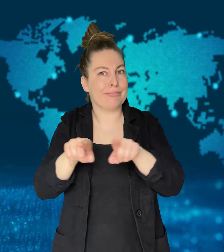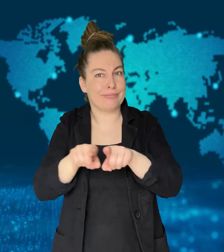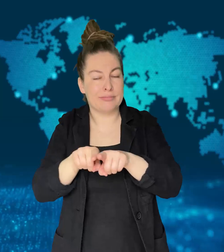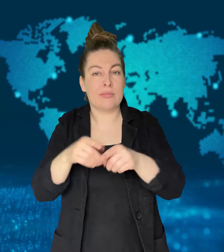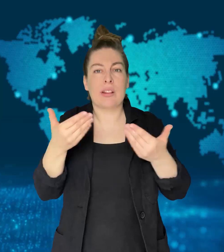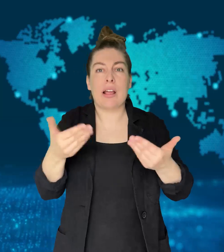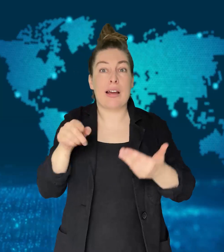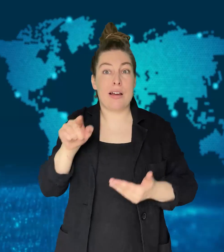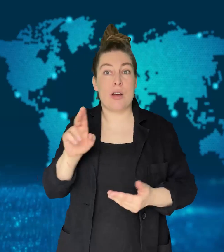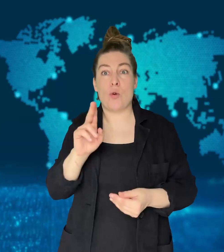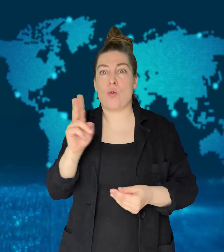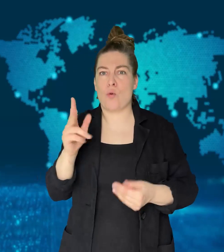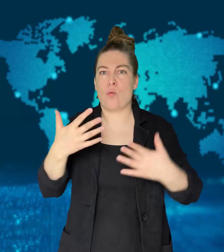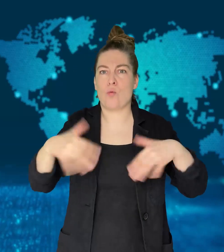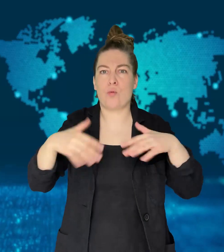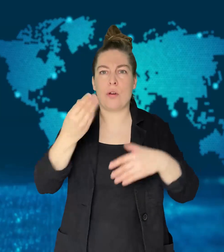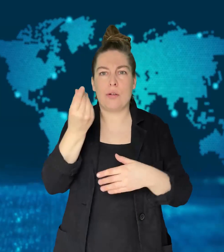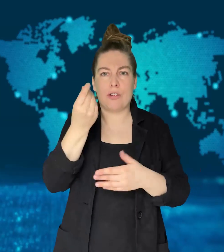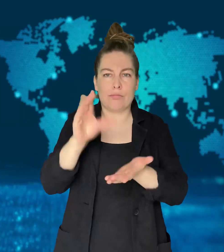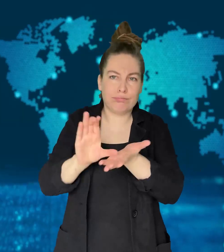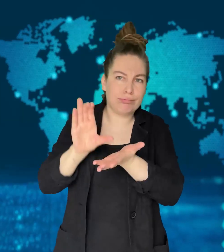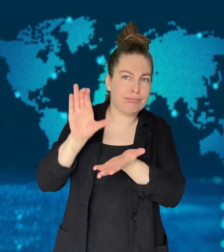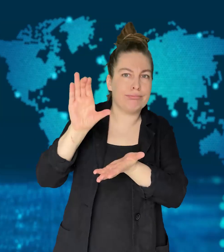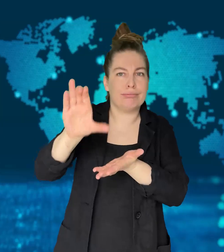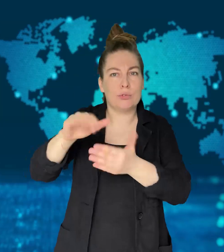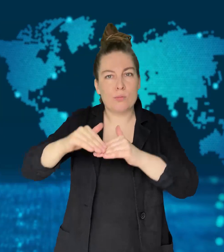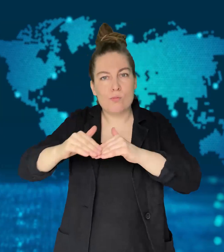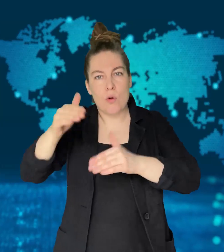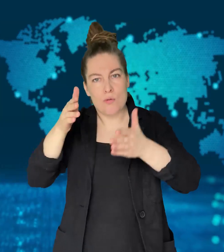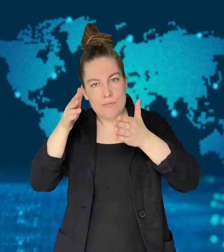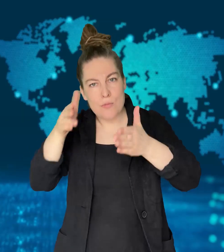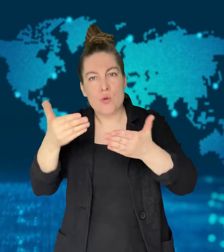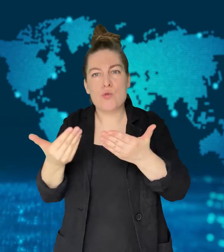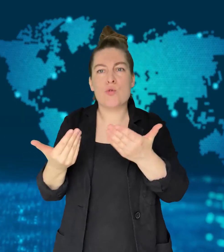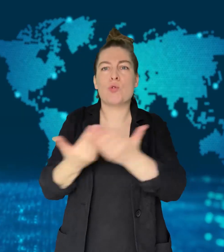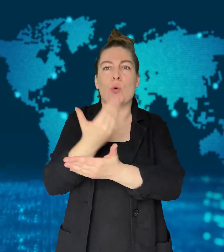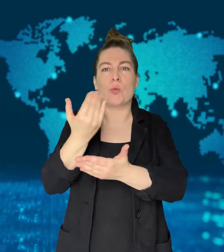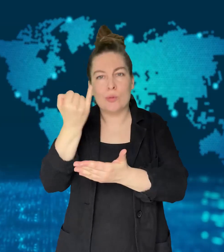huge investment in wind and renewable sources.